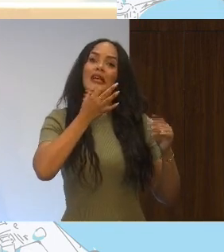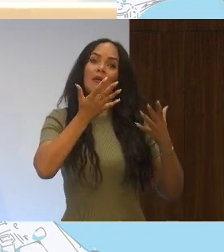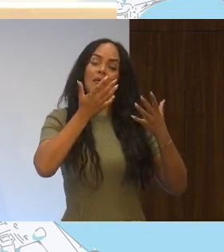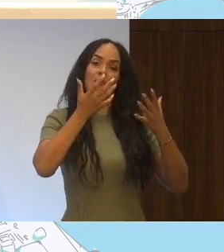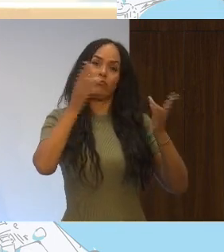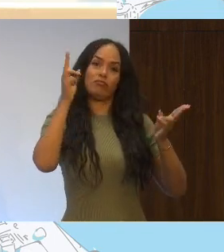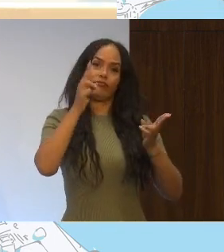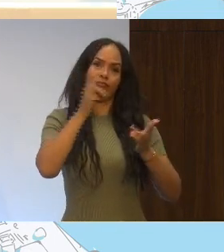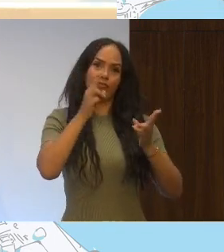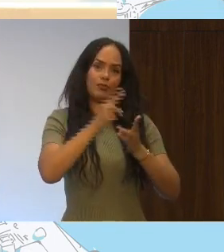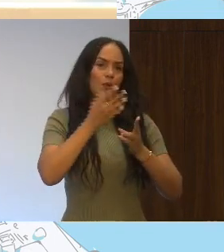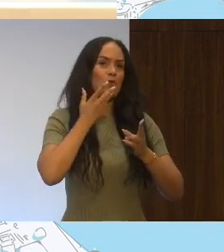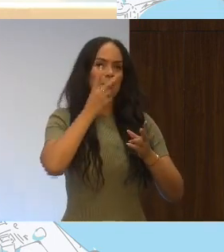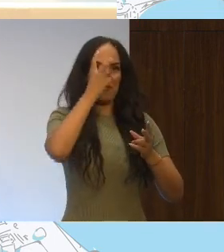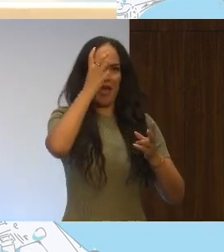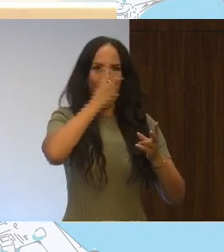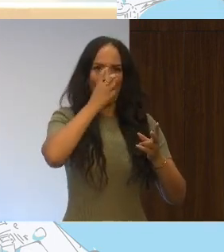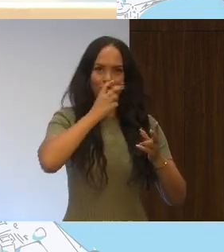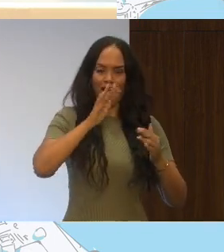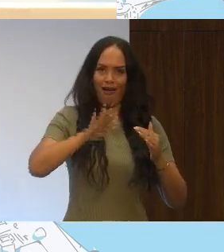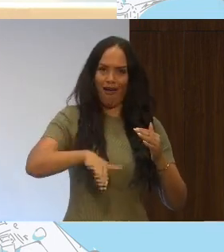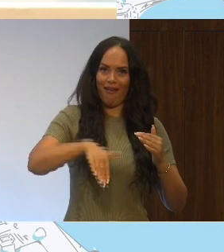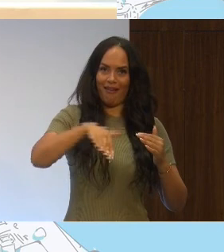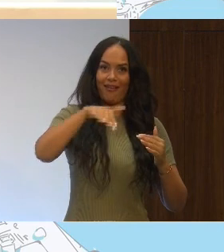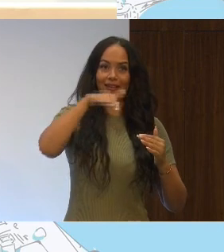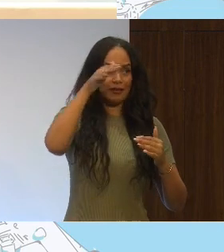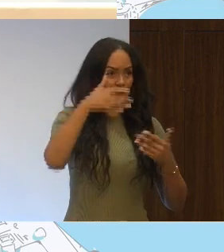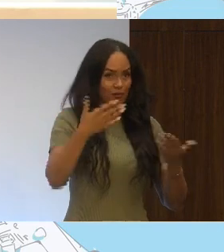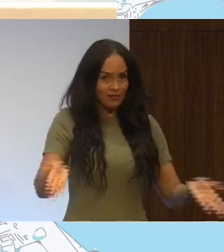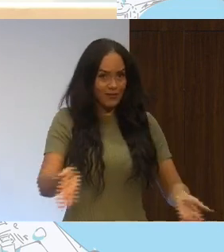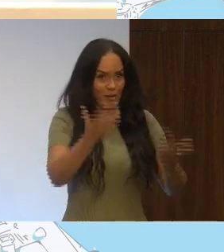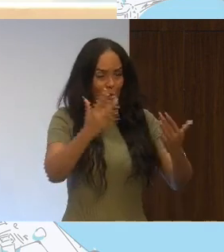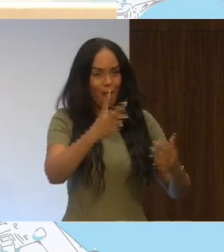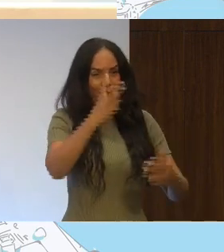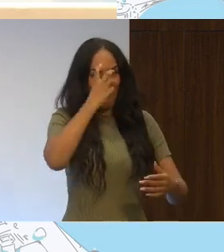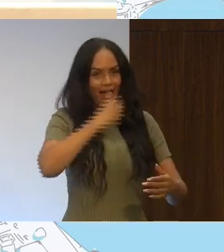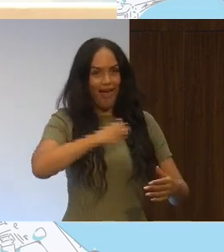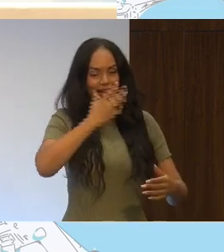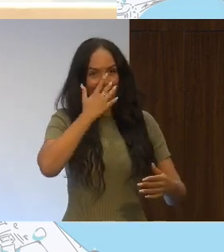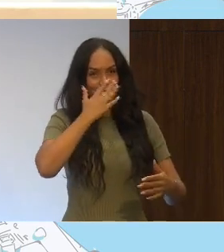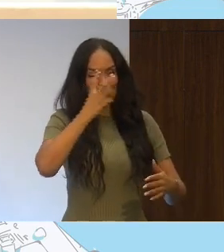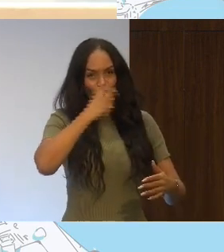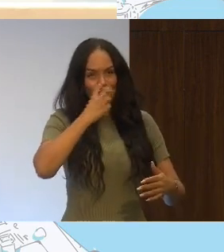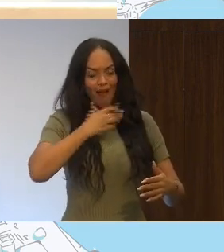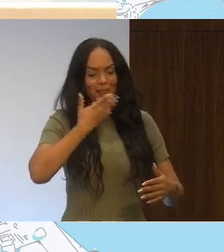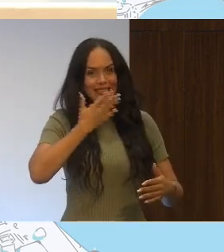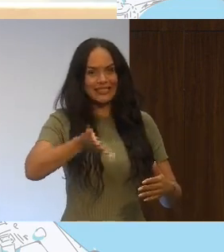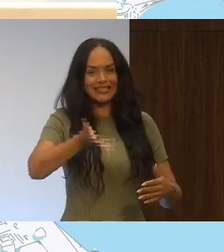So I'm going to advise you all if you'd care to take my advice to get older, telling advice everyone if it takes, isn't it?